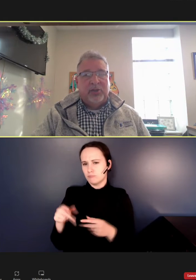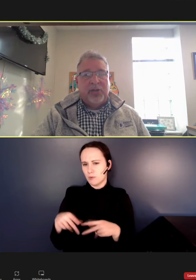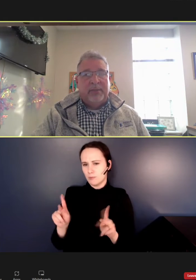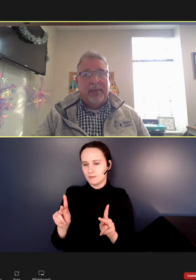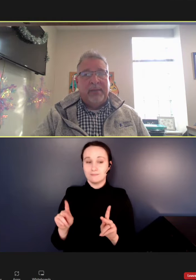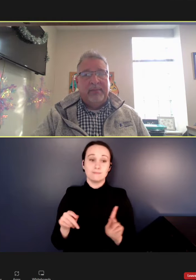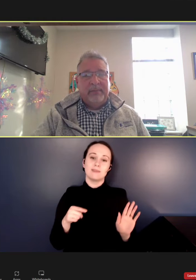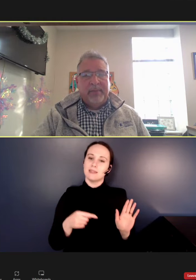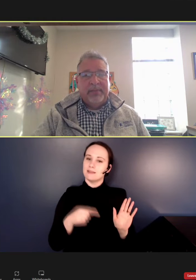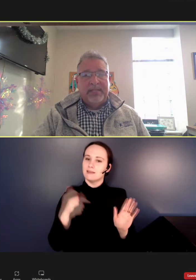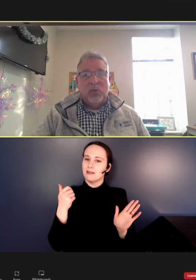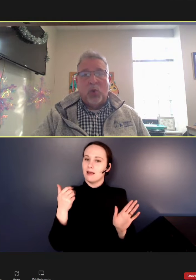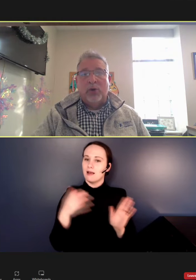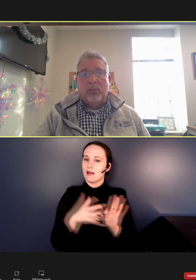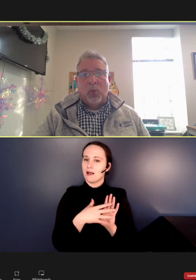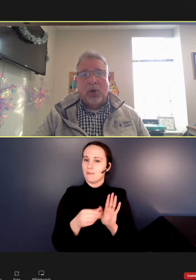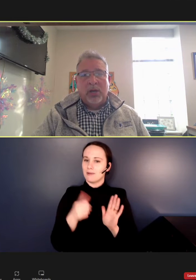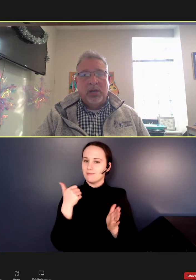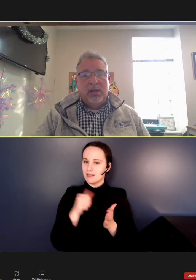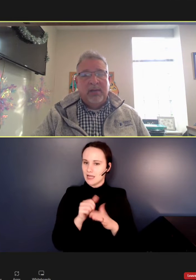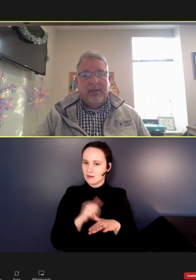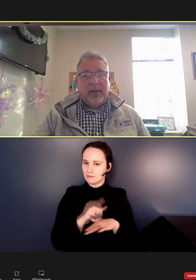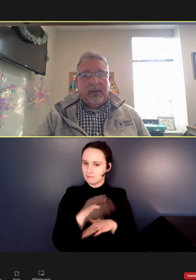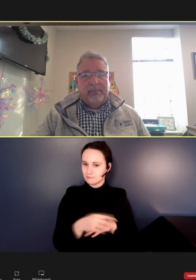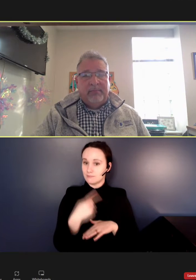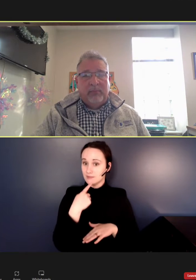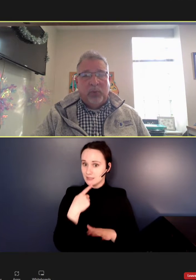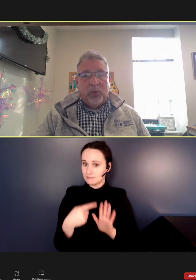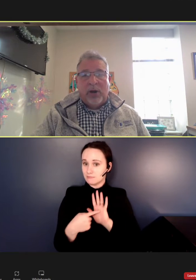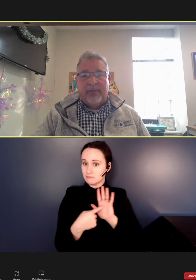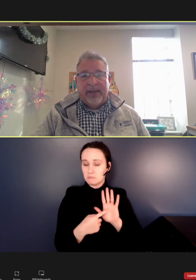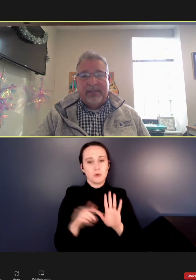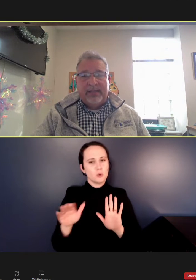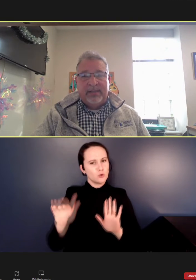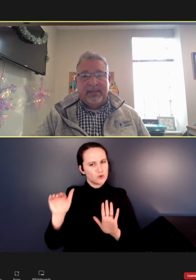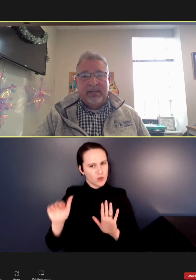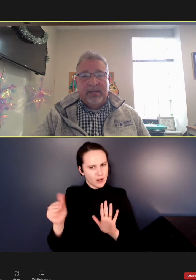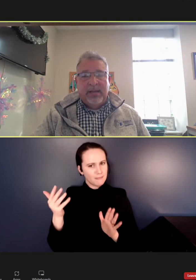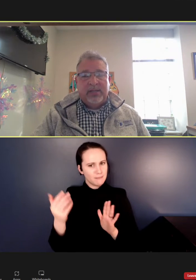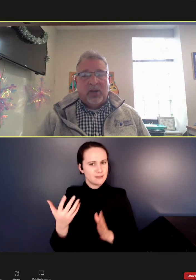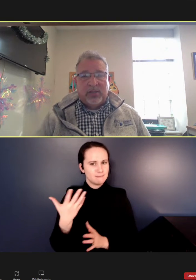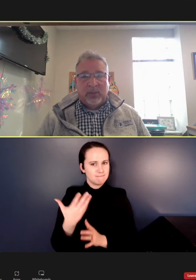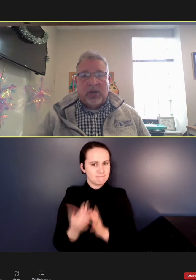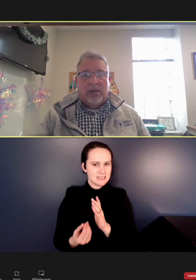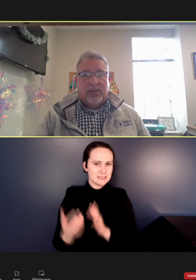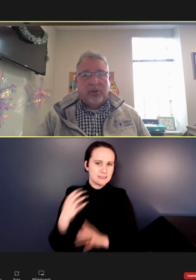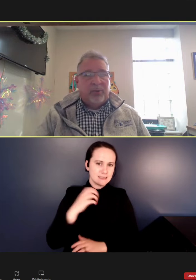that your child may be missing one or more required vaccines. And to also talk to your